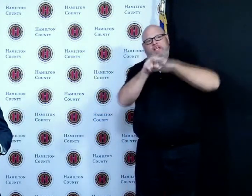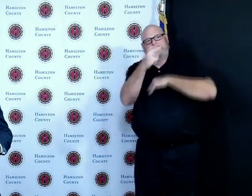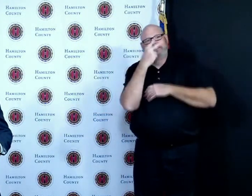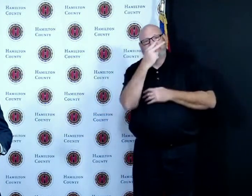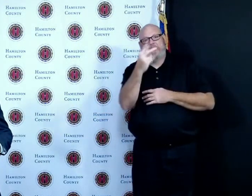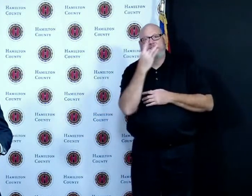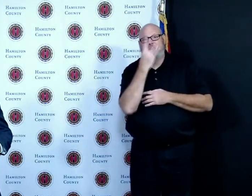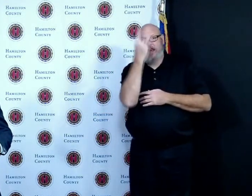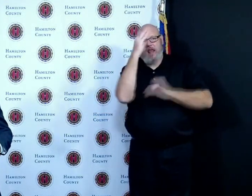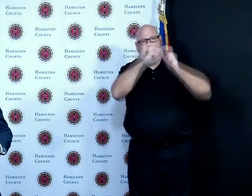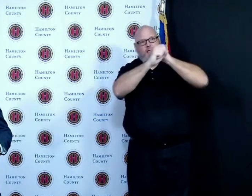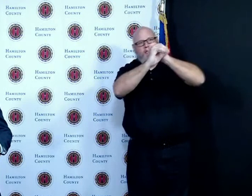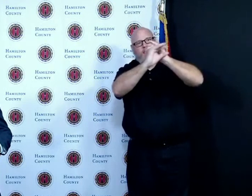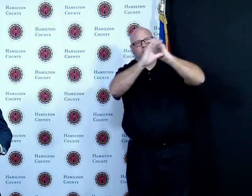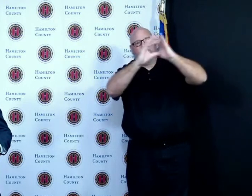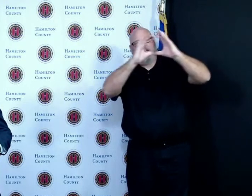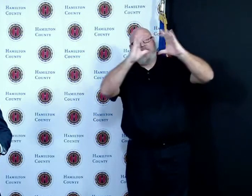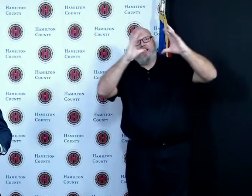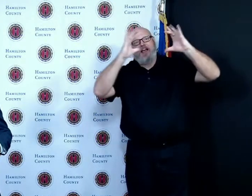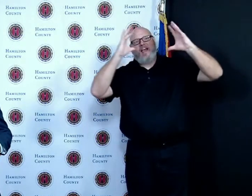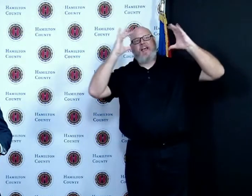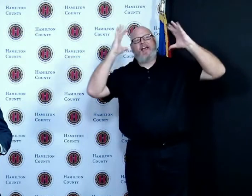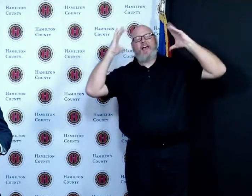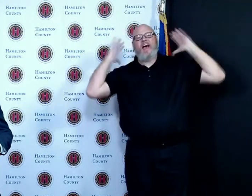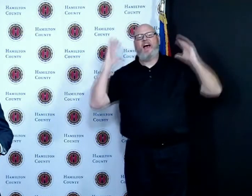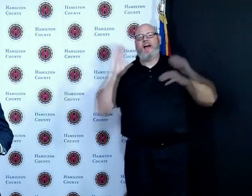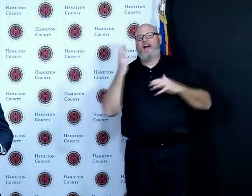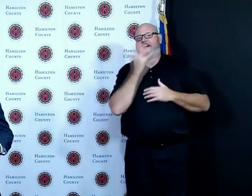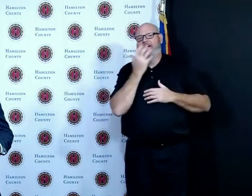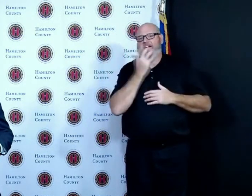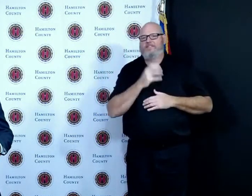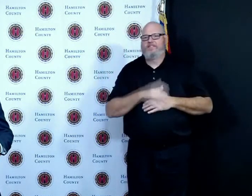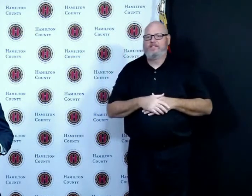we know there's some new strains of Covid within the United States